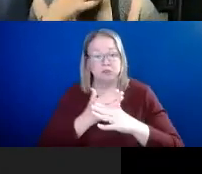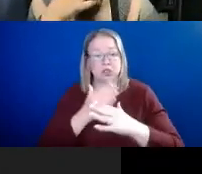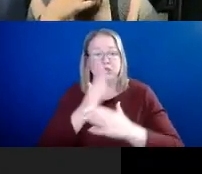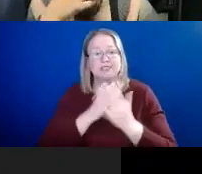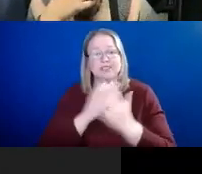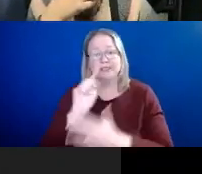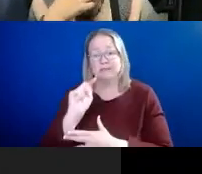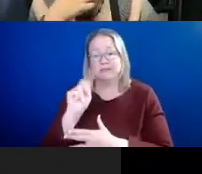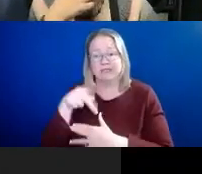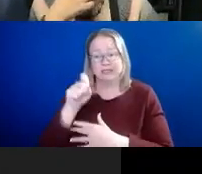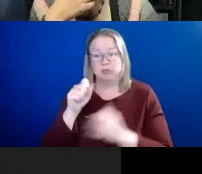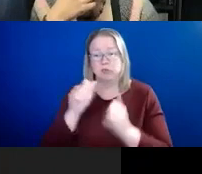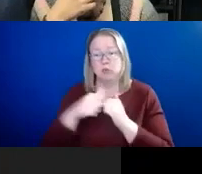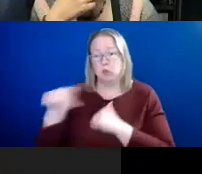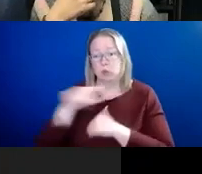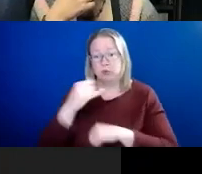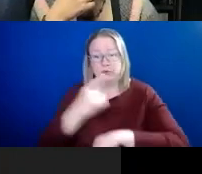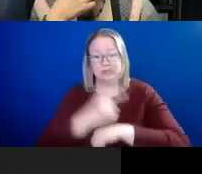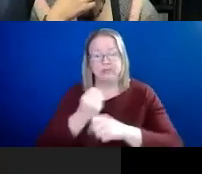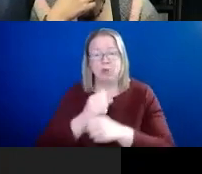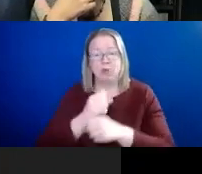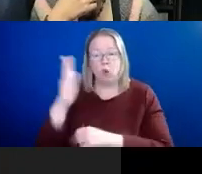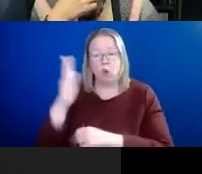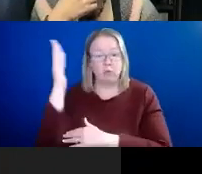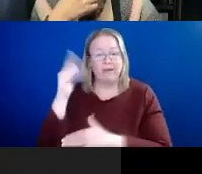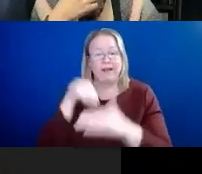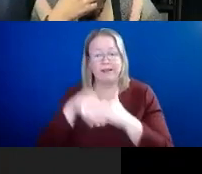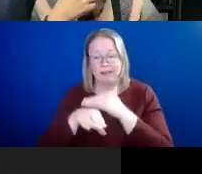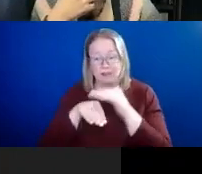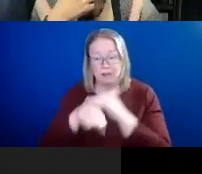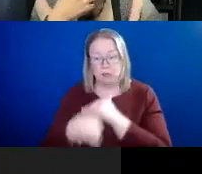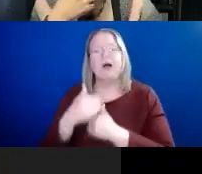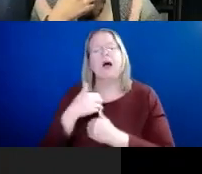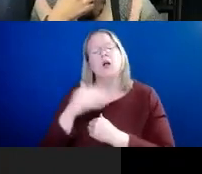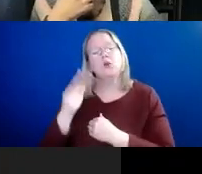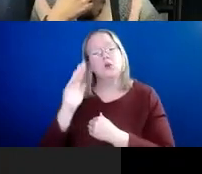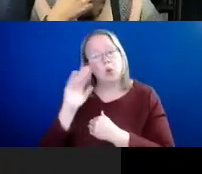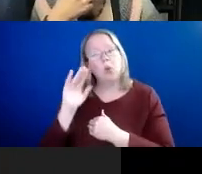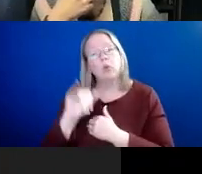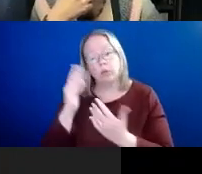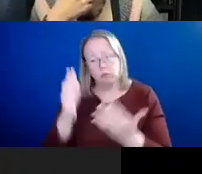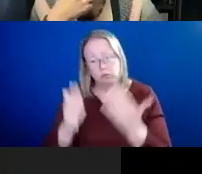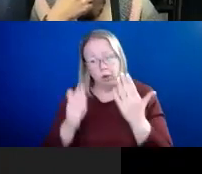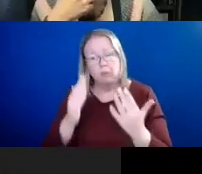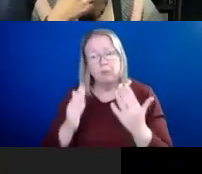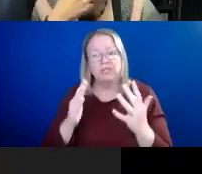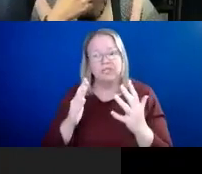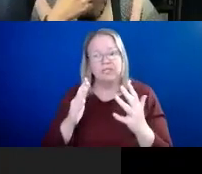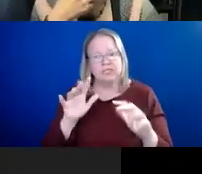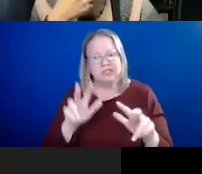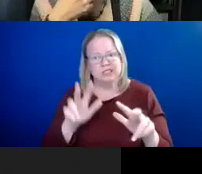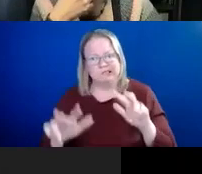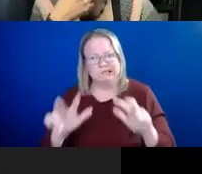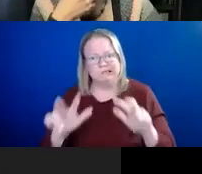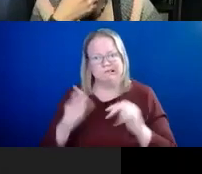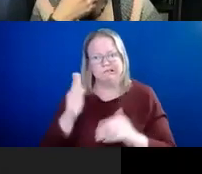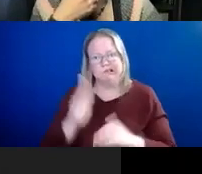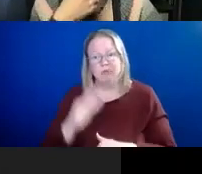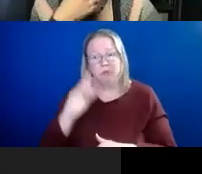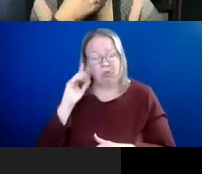you today on how to make your presentations 13:17:44 accessible. I know that that is probably daunting if you have never thought about excess before it because